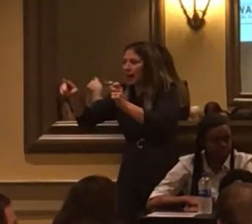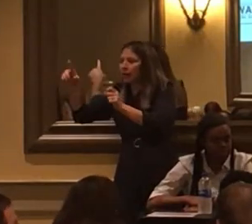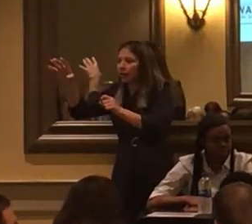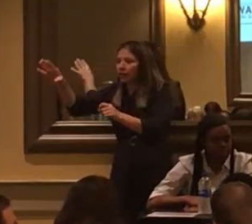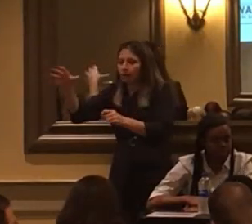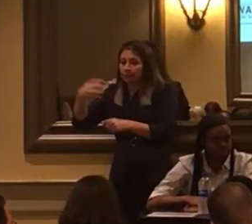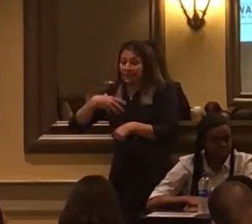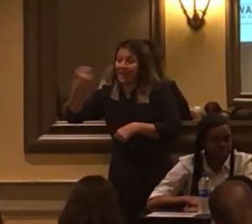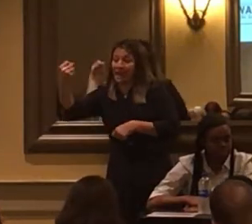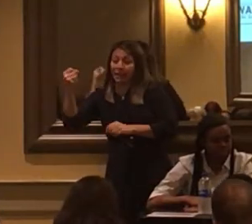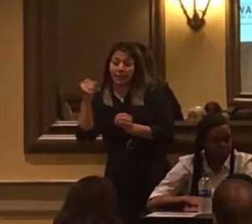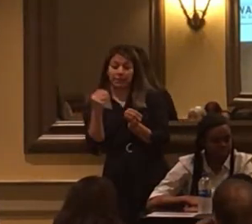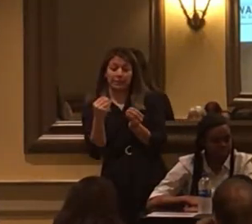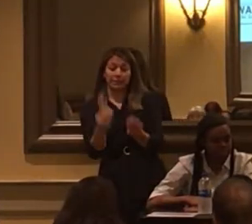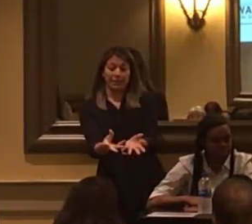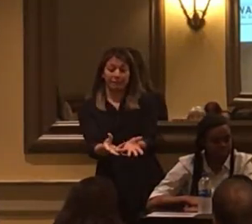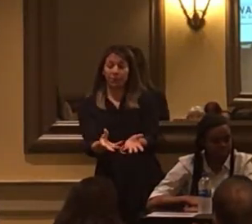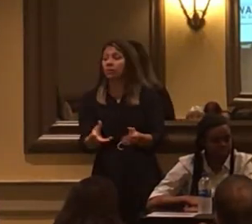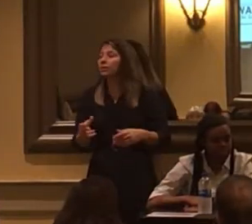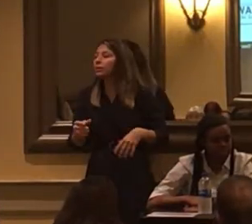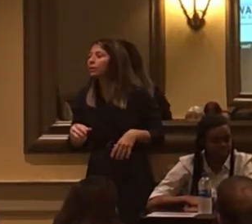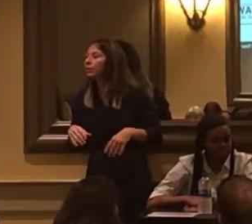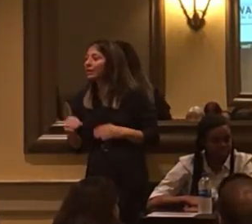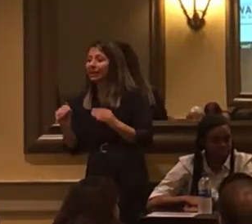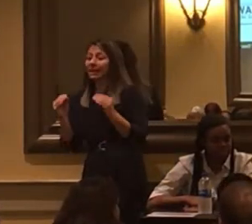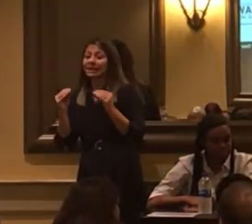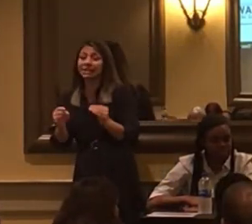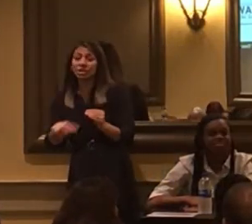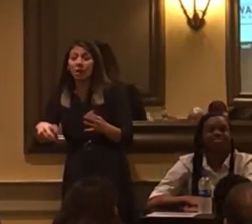Teach them